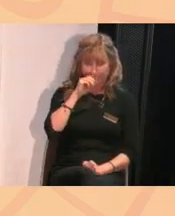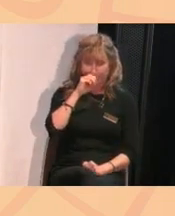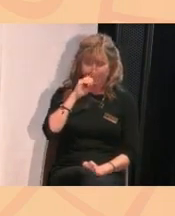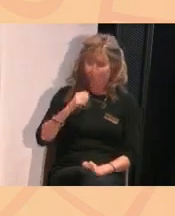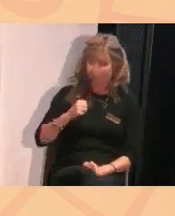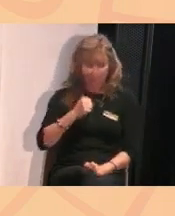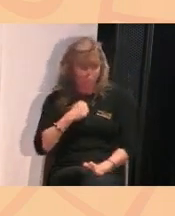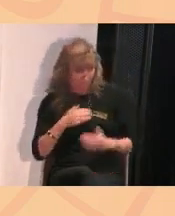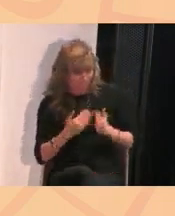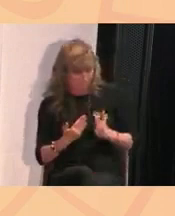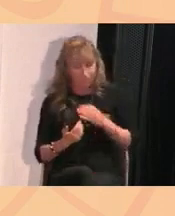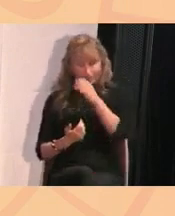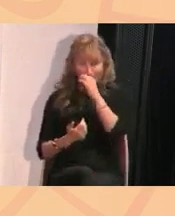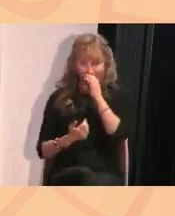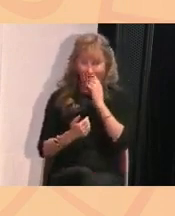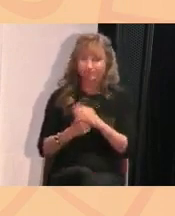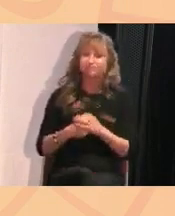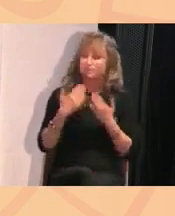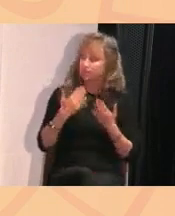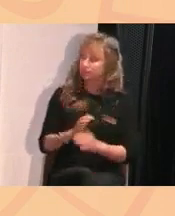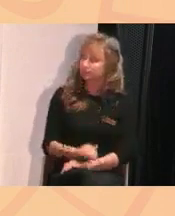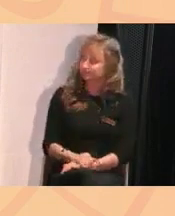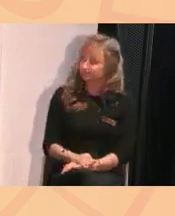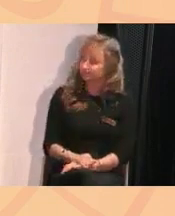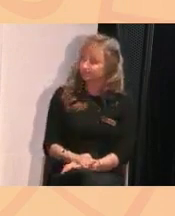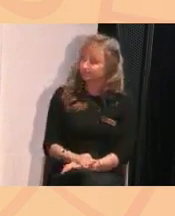which translated means - I shall never become a white man?